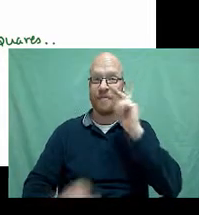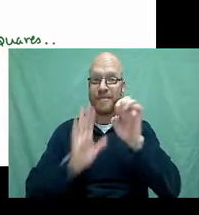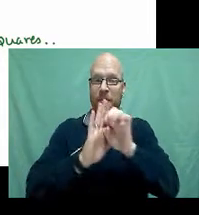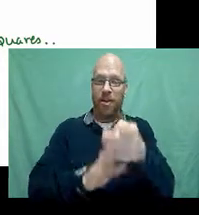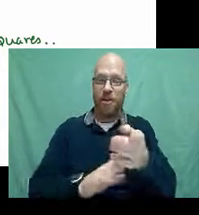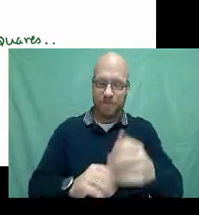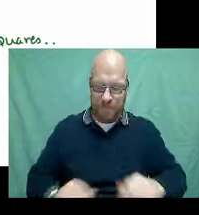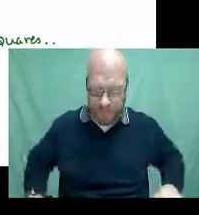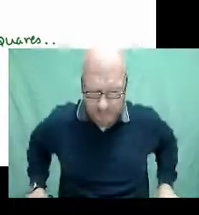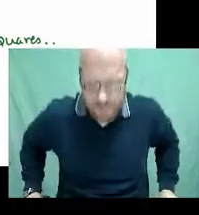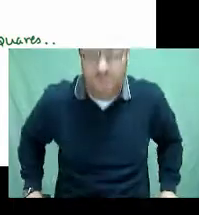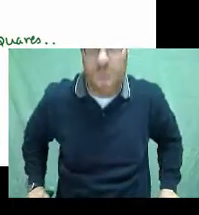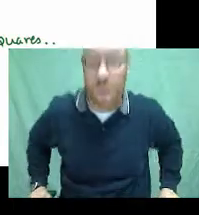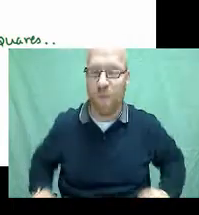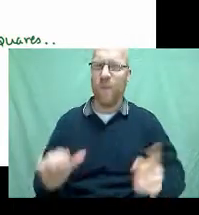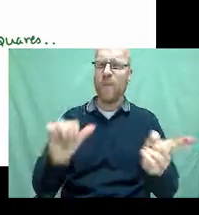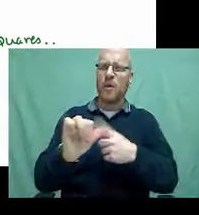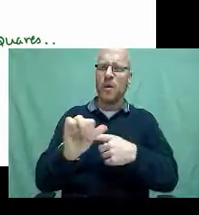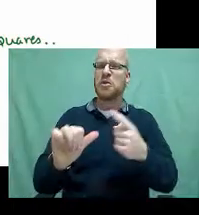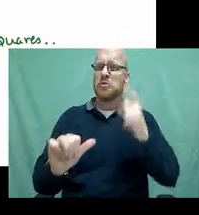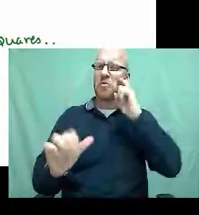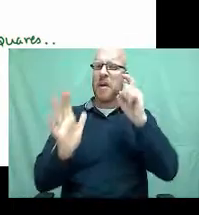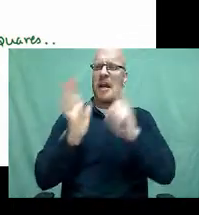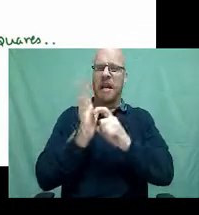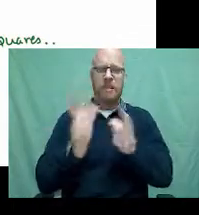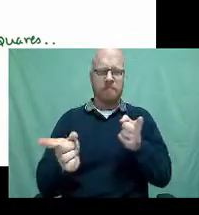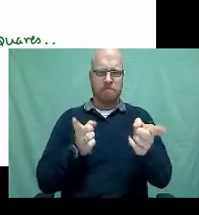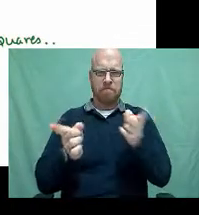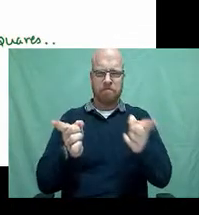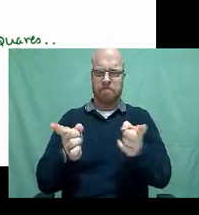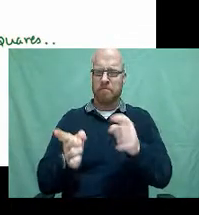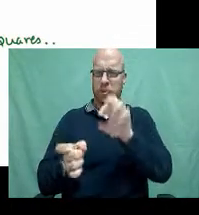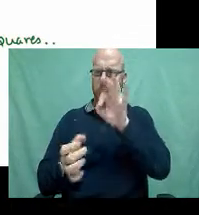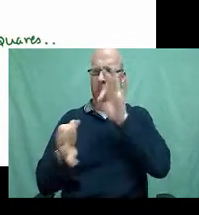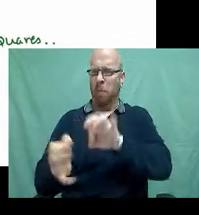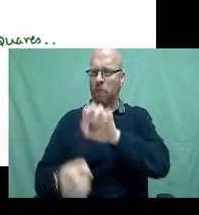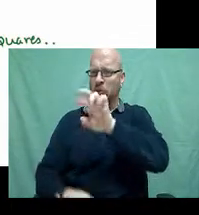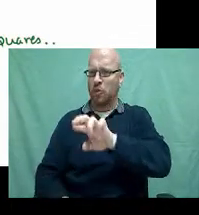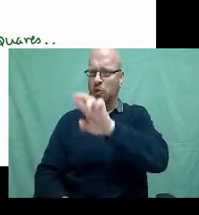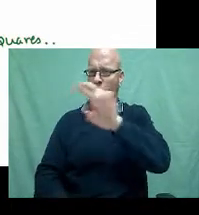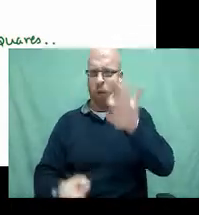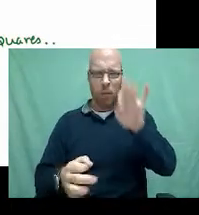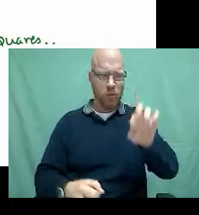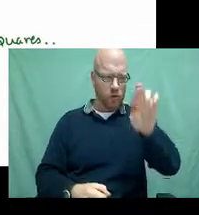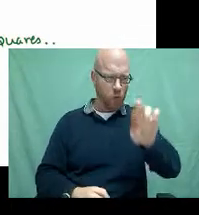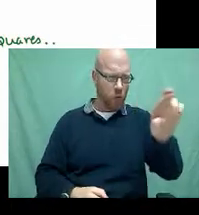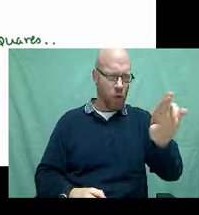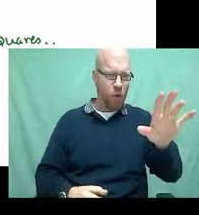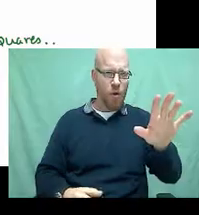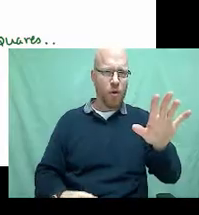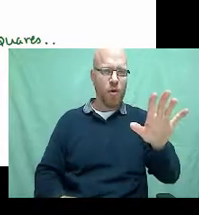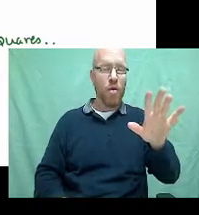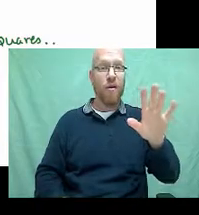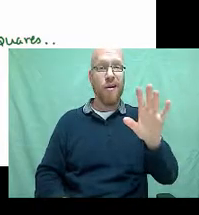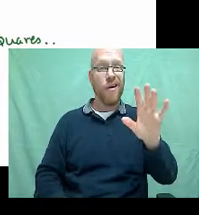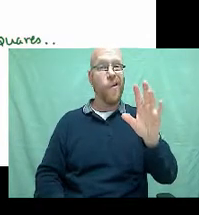OK. here. So, we have to recognize these two numbers as perfect squares. They have square roots that are whole numbers